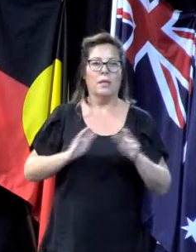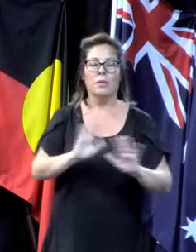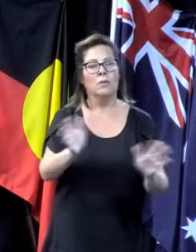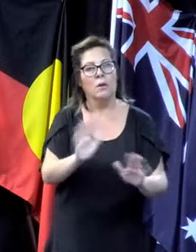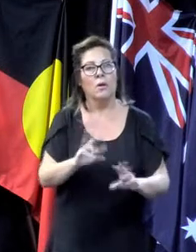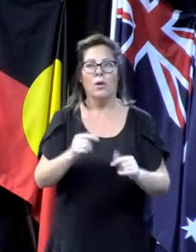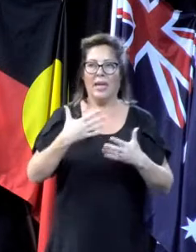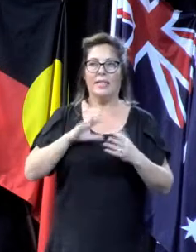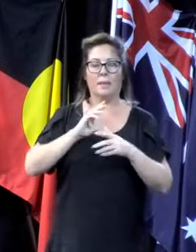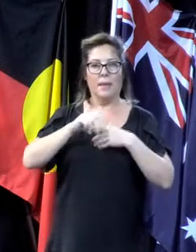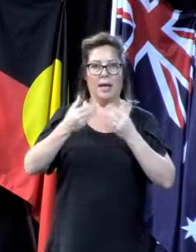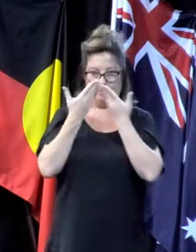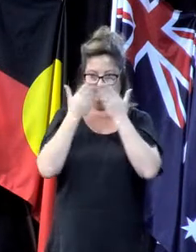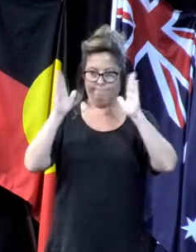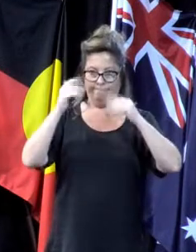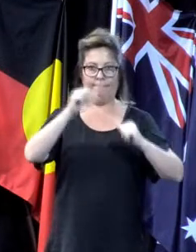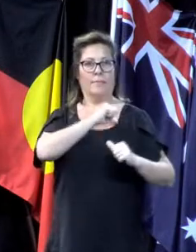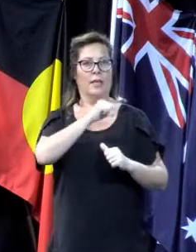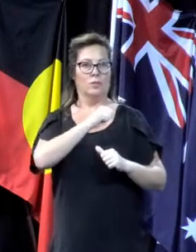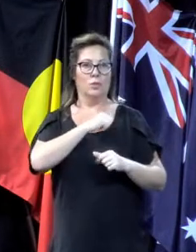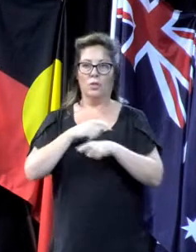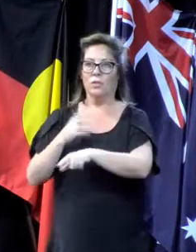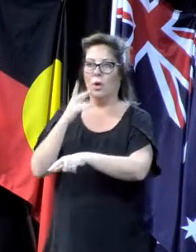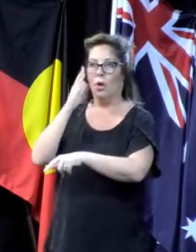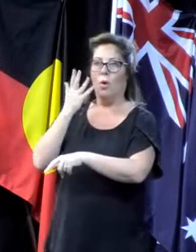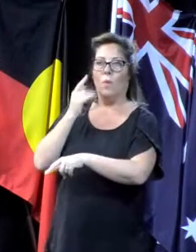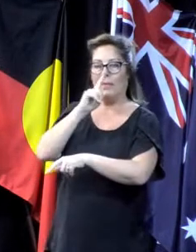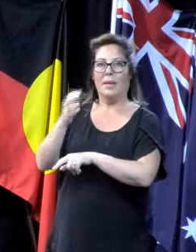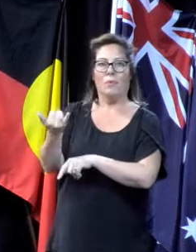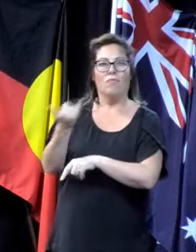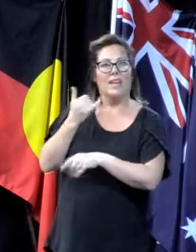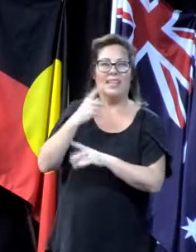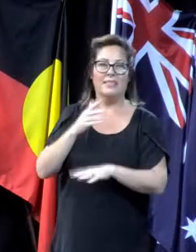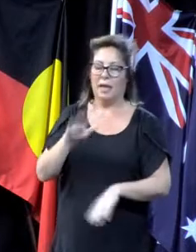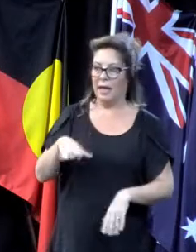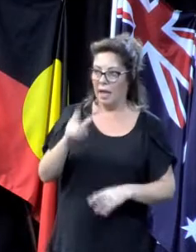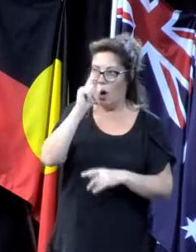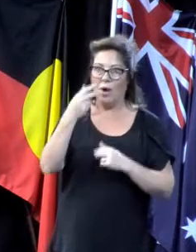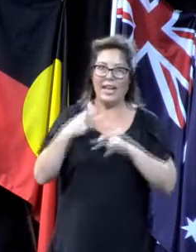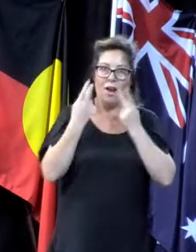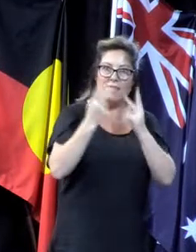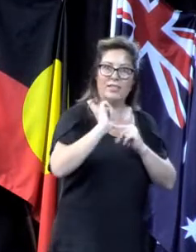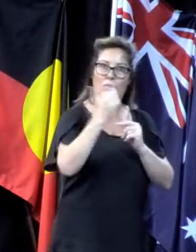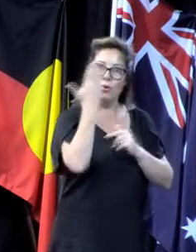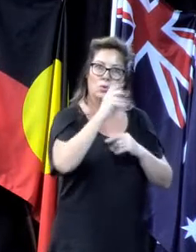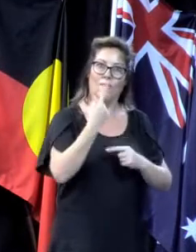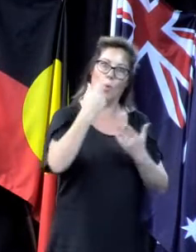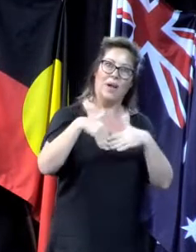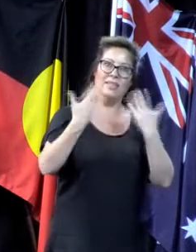and see inclusive education in half a day or a day, it's that little nervous giggle knowing that we'll barely scratch